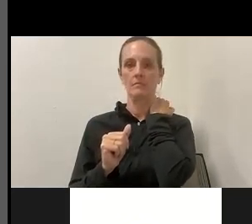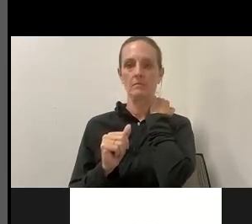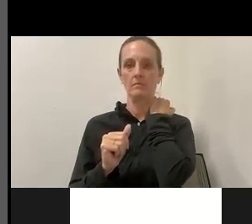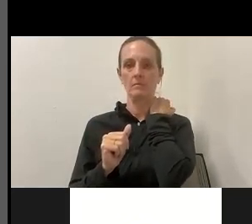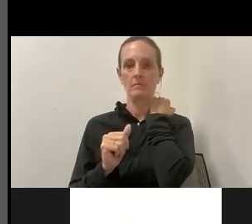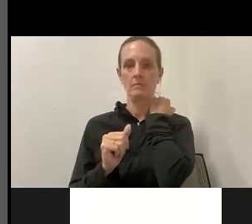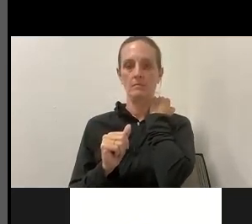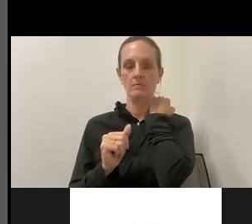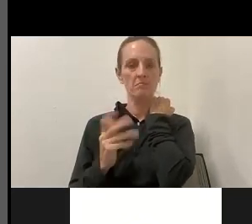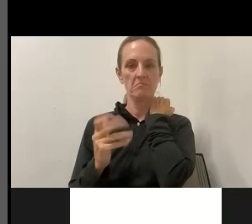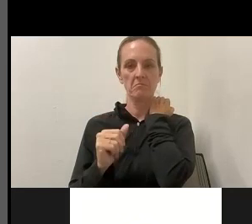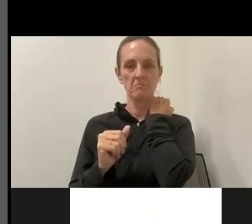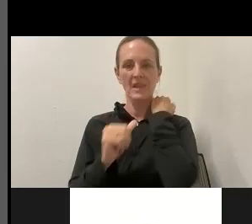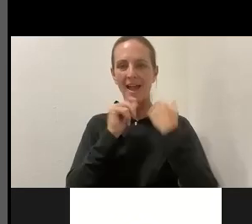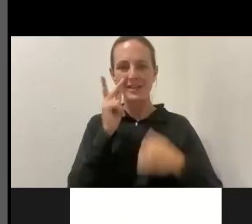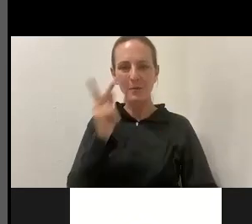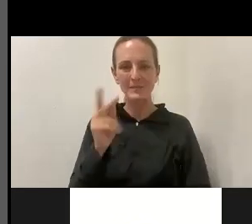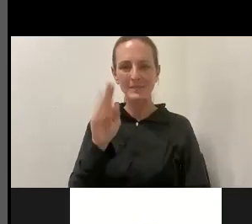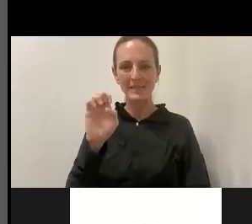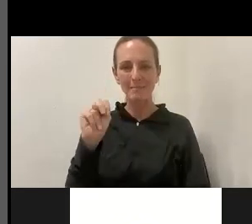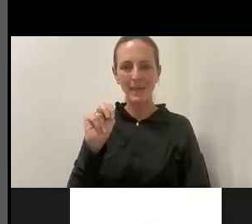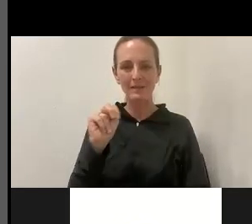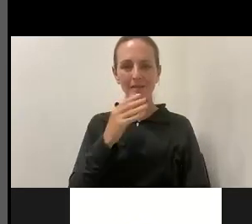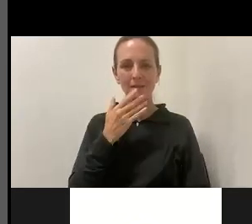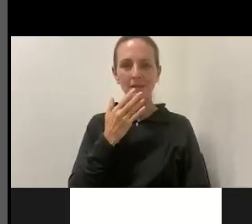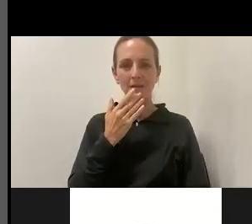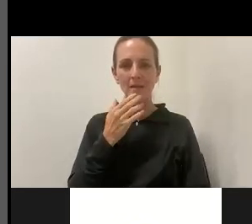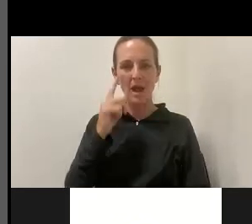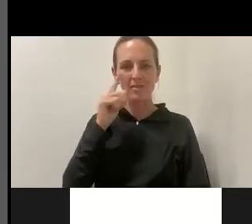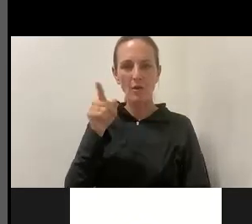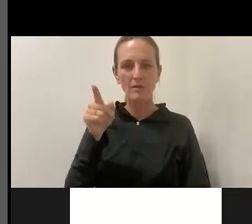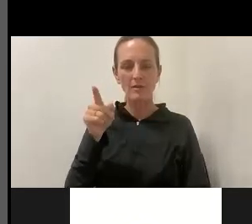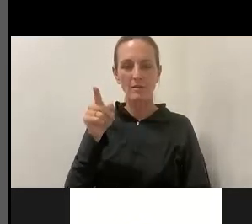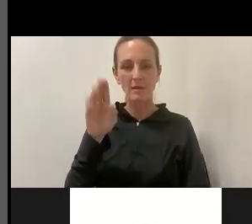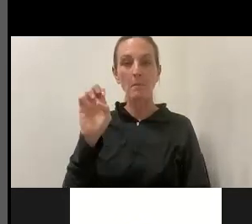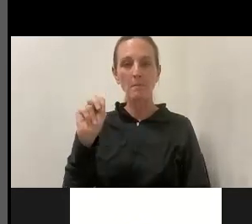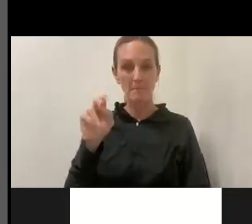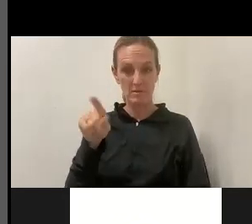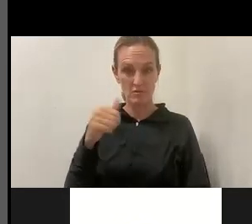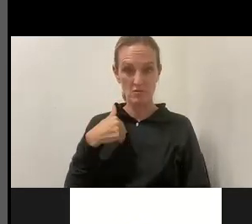Oh, I don’t see Ben anymore. Ben, did you have a tip or trick to share with the group?